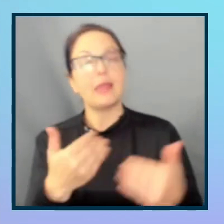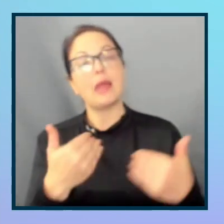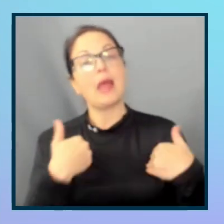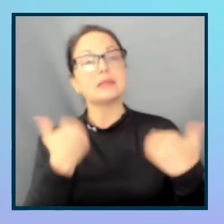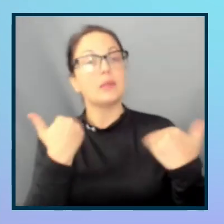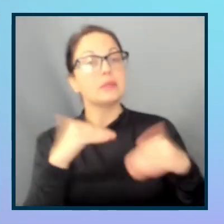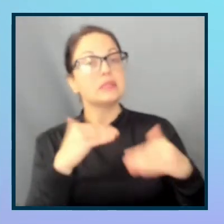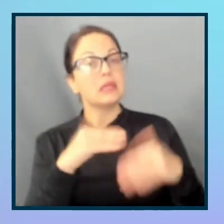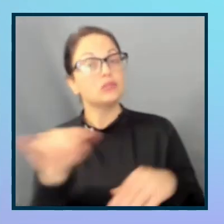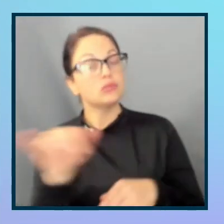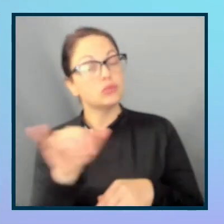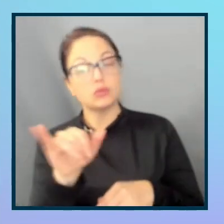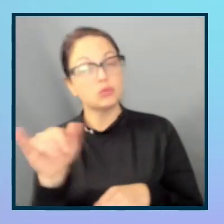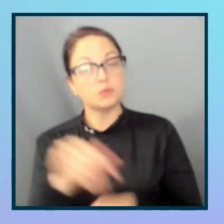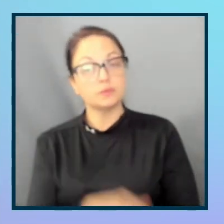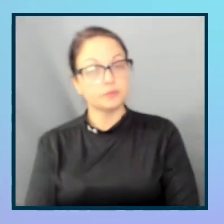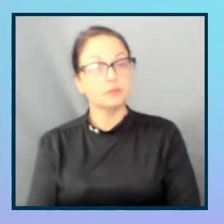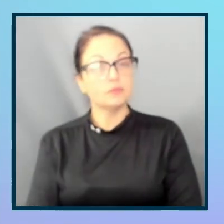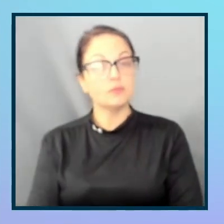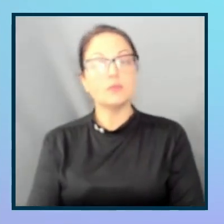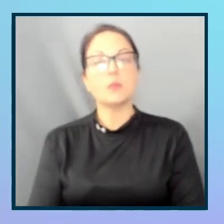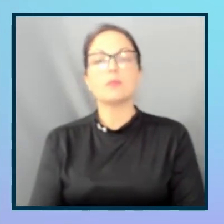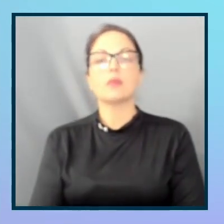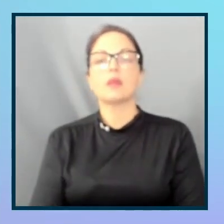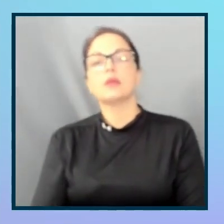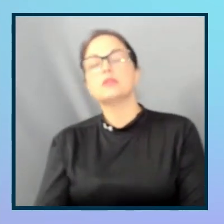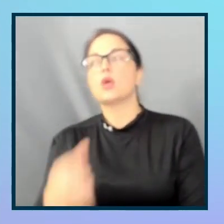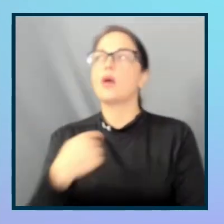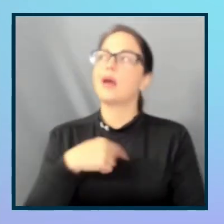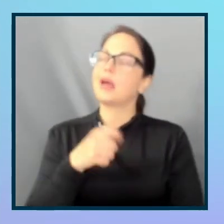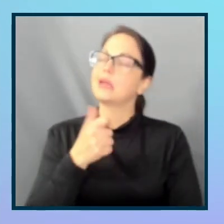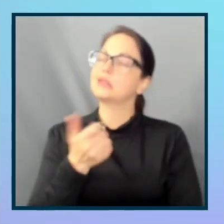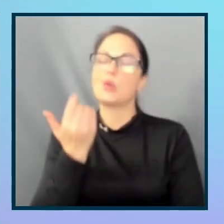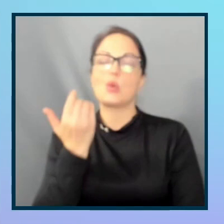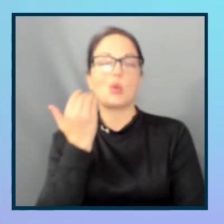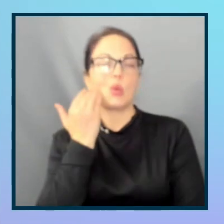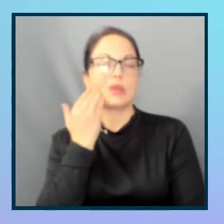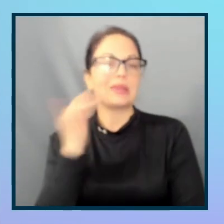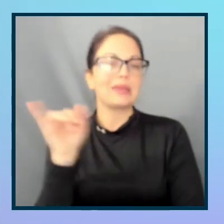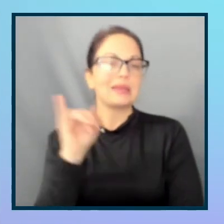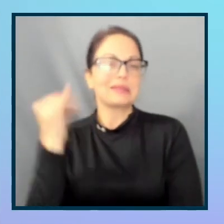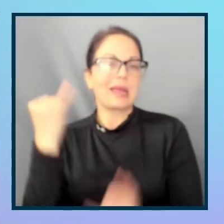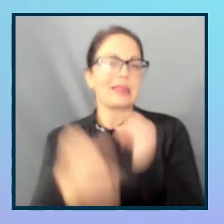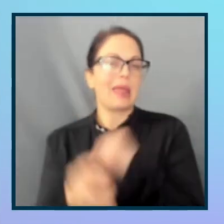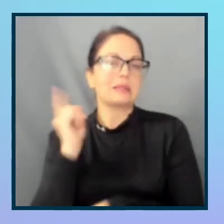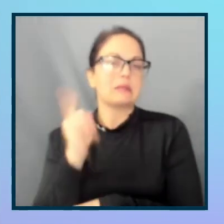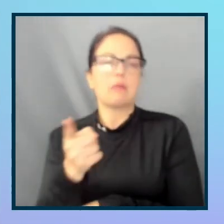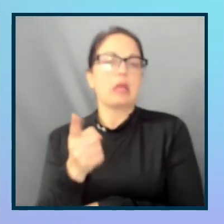So that's where I would say-- I don't think it's like we're coming at the last minute. I think we were there to begin with.